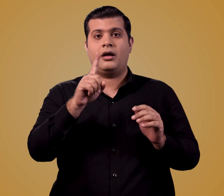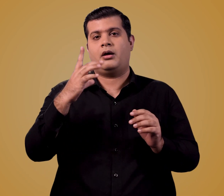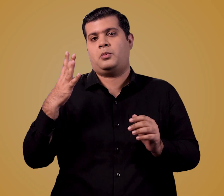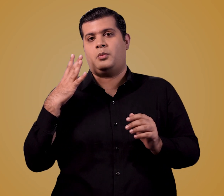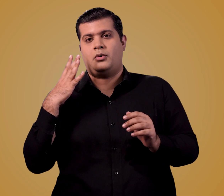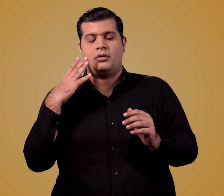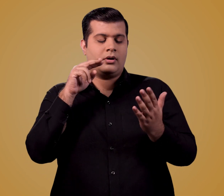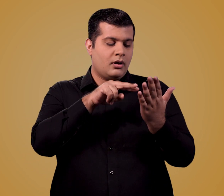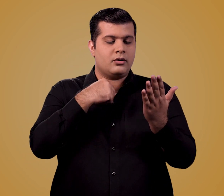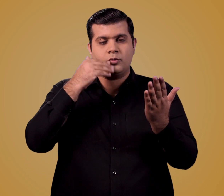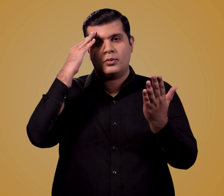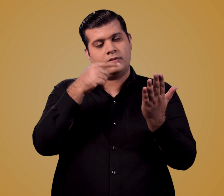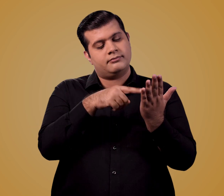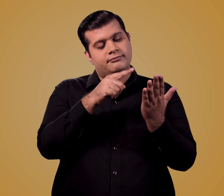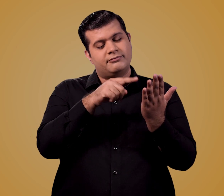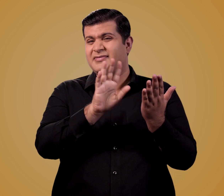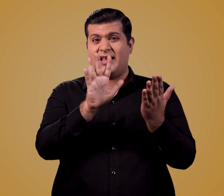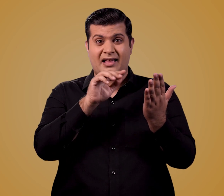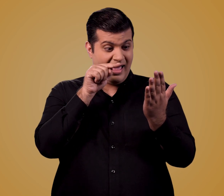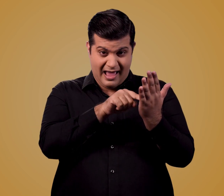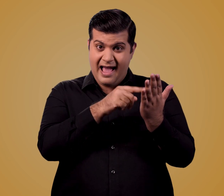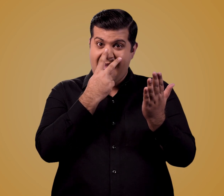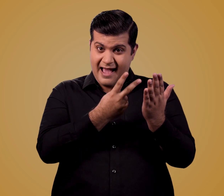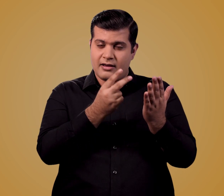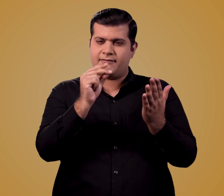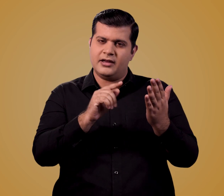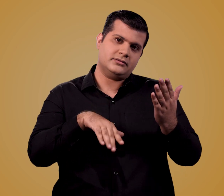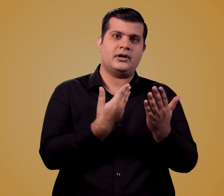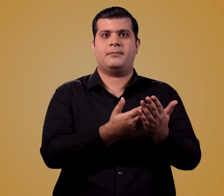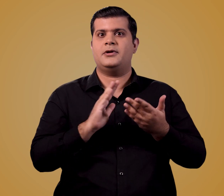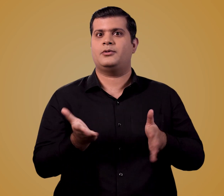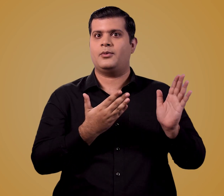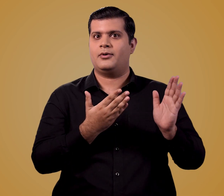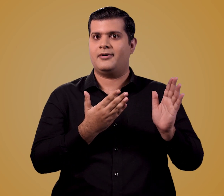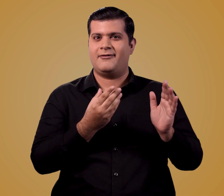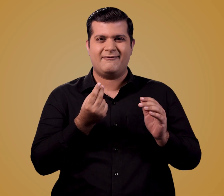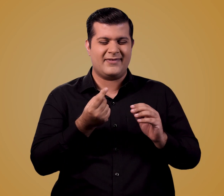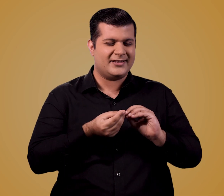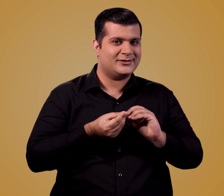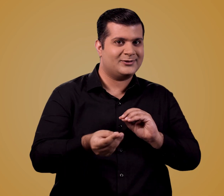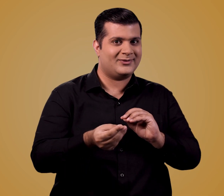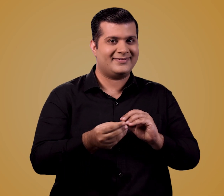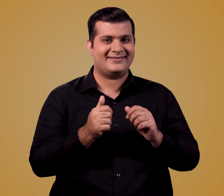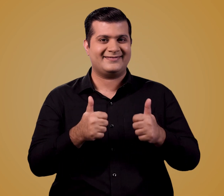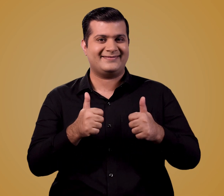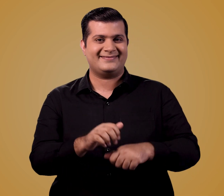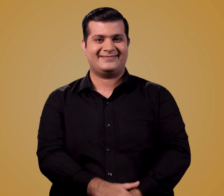Don't waste your time or ignore this announcement. Enroll now quickly!